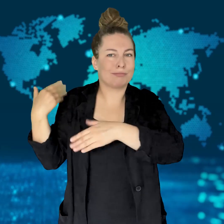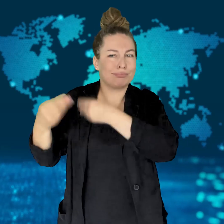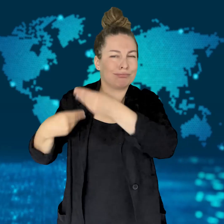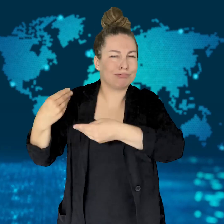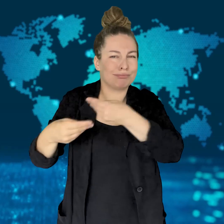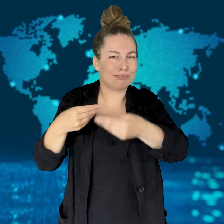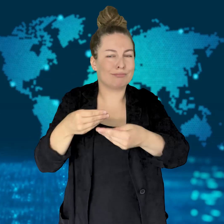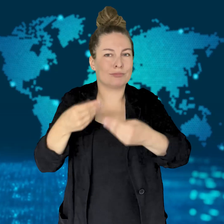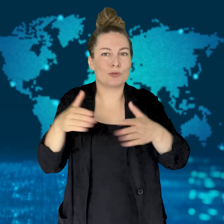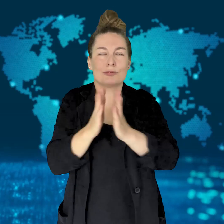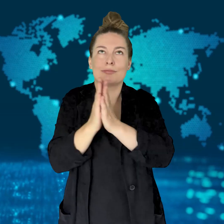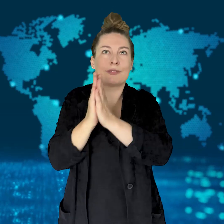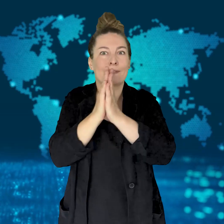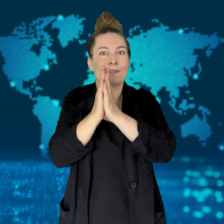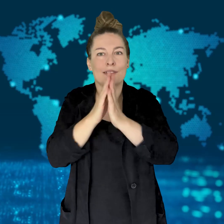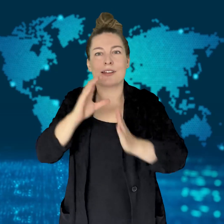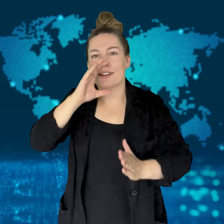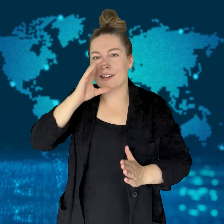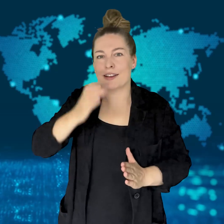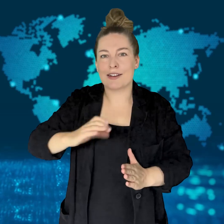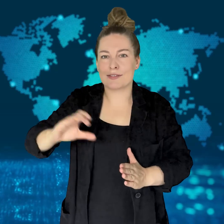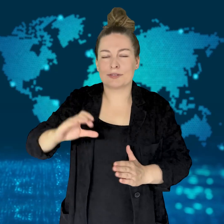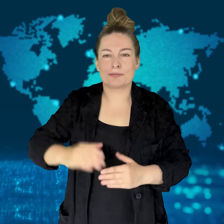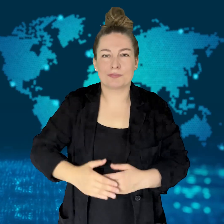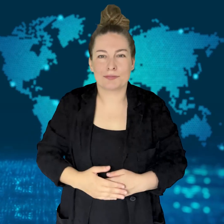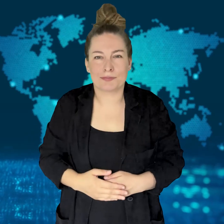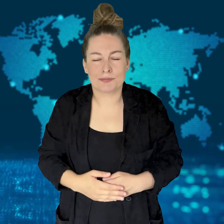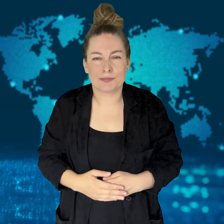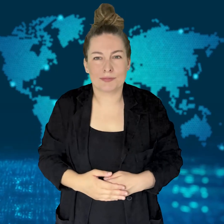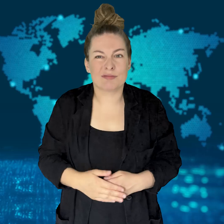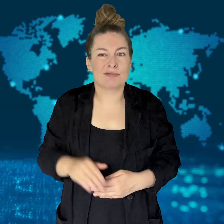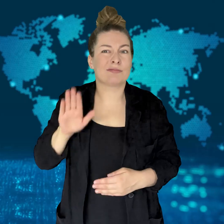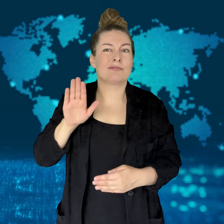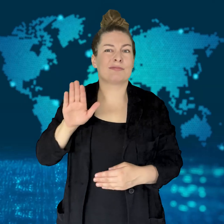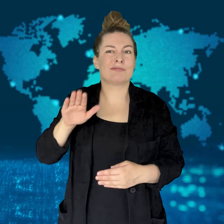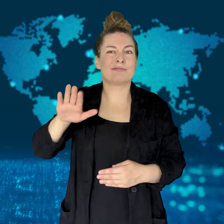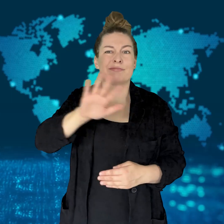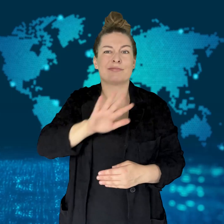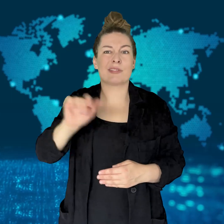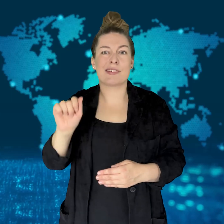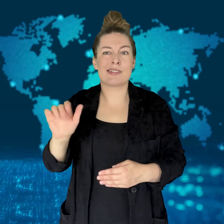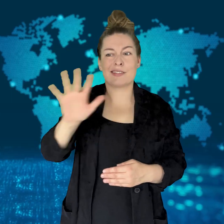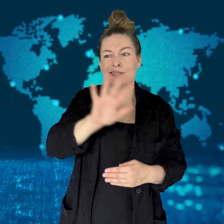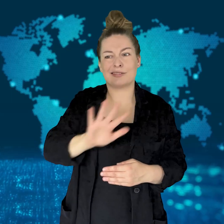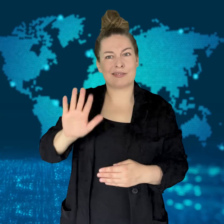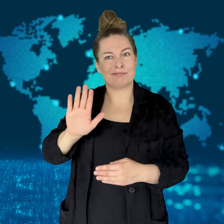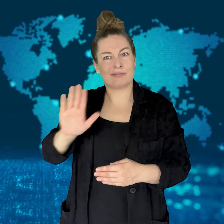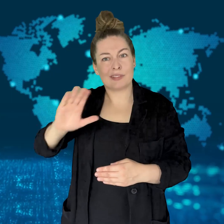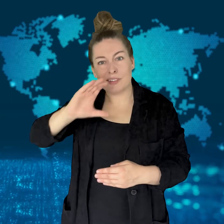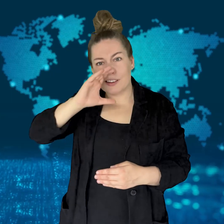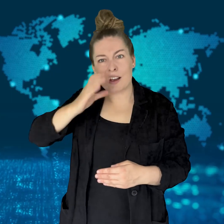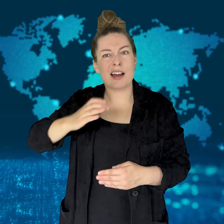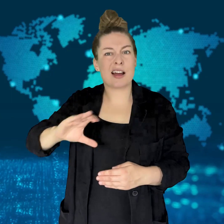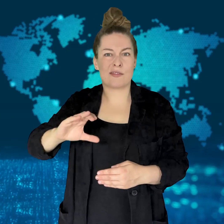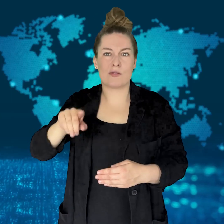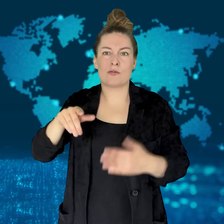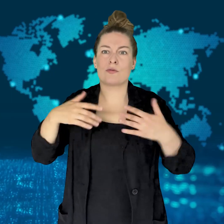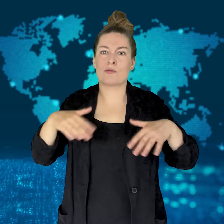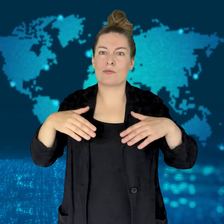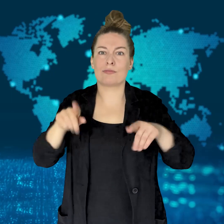They are thought to be sacred by the country's Buddhist population.